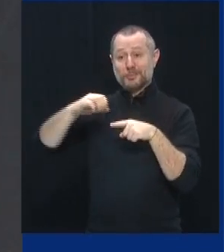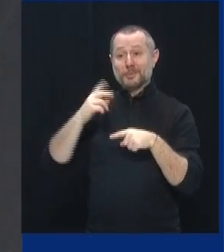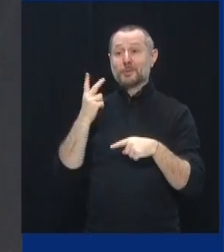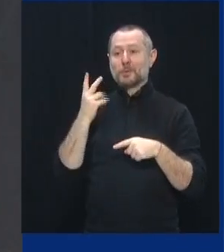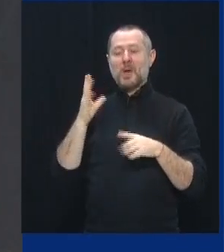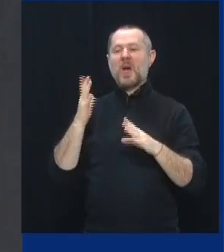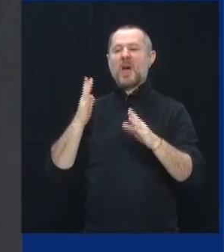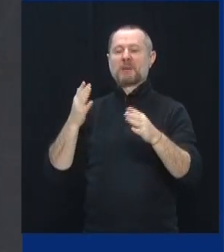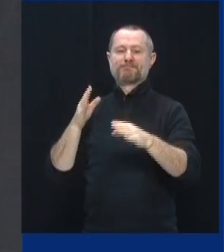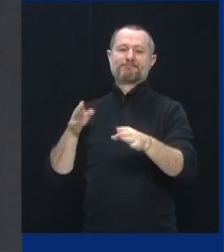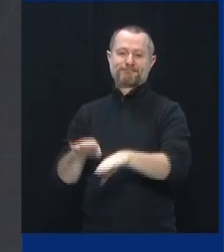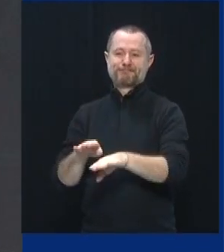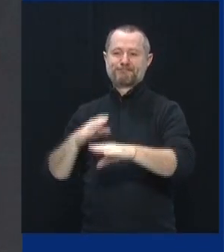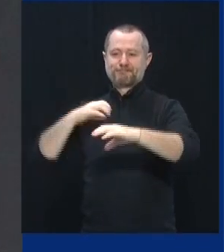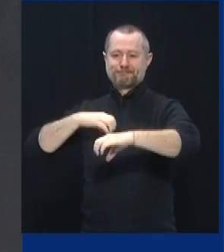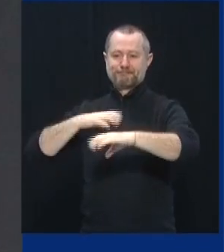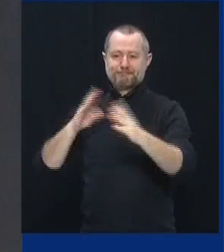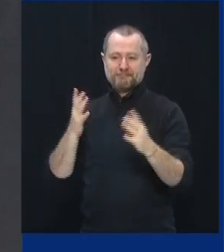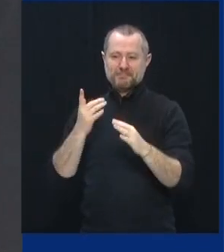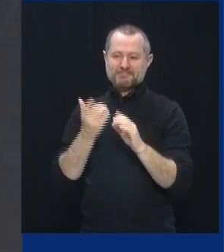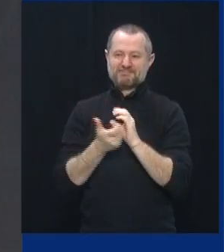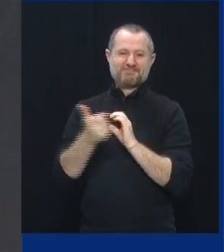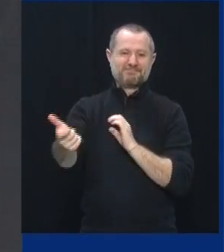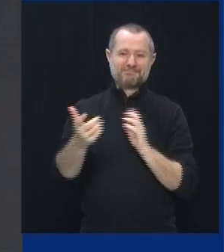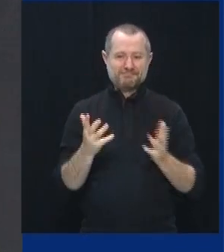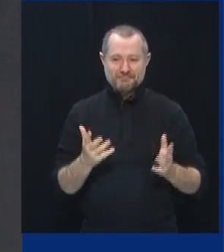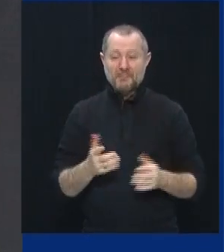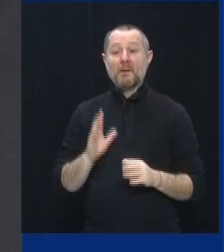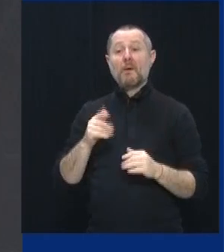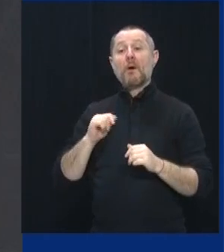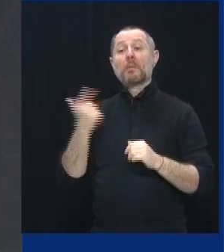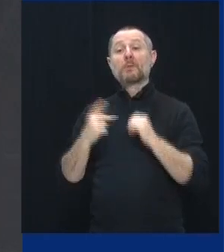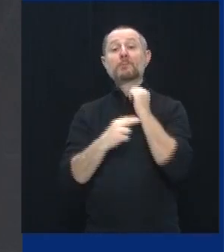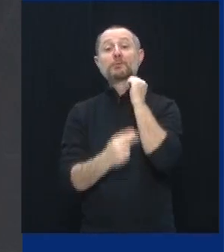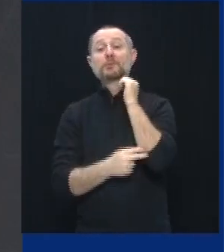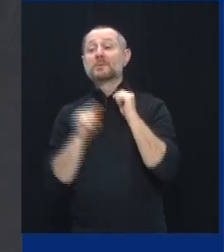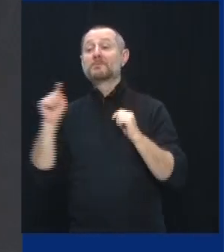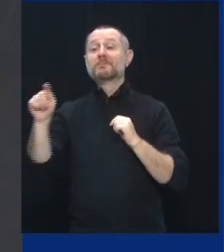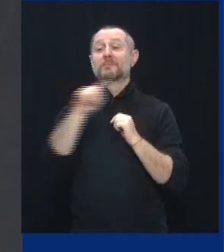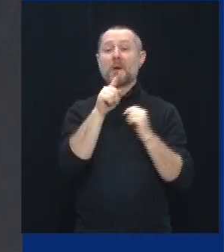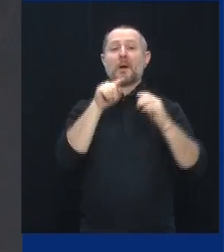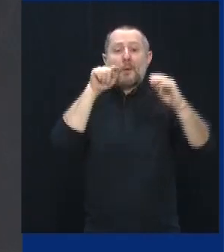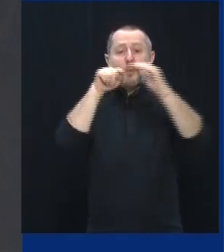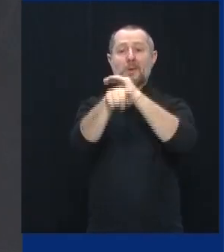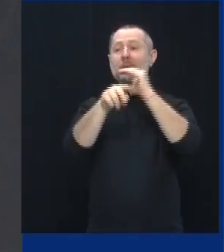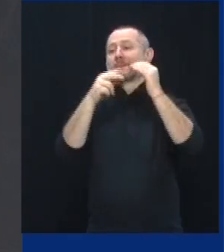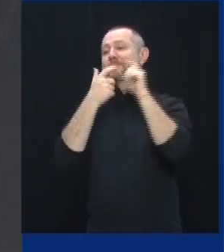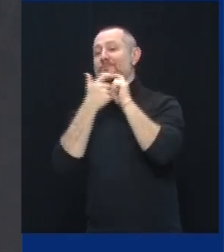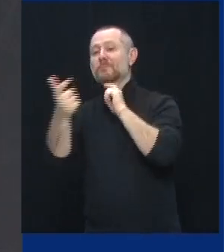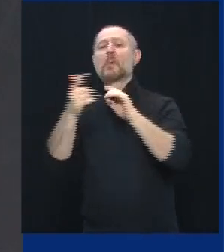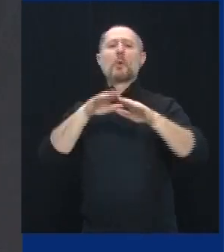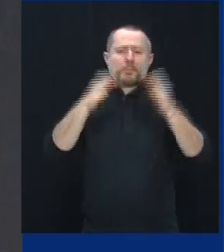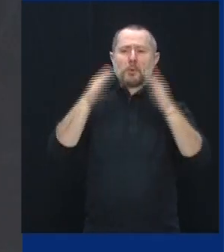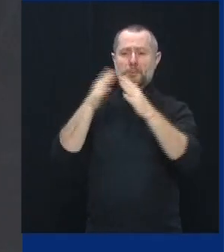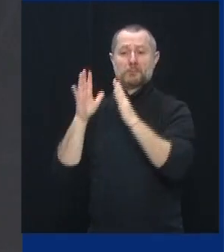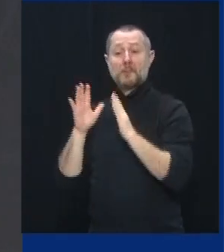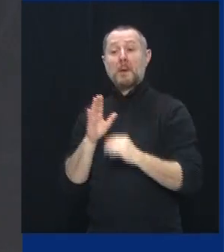THE NEWARK AIR TRAIN HAS TWO SEGMENTS DOWN DUE TO ICING BUT A SHUTTLE BUS SERVICE IS IN FORCE. ALL OF THE BRIDGES AND TUNNELS